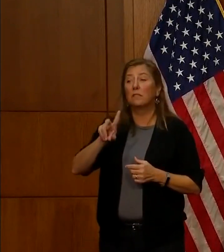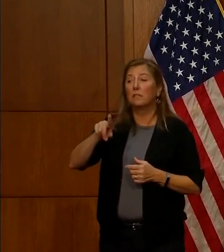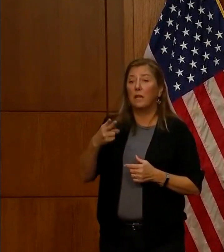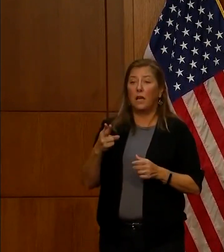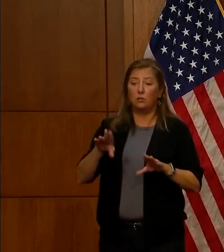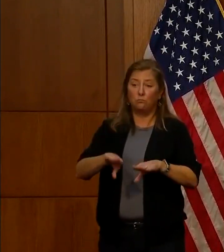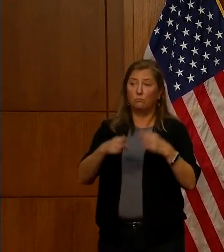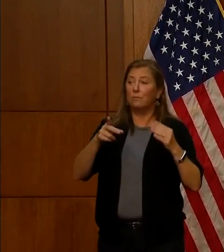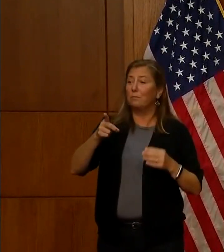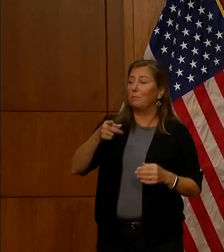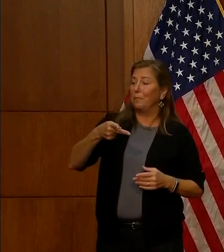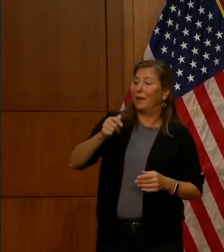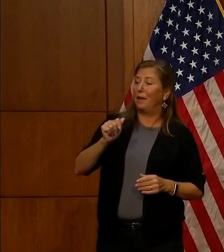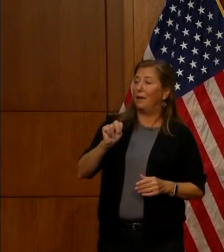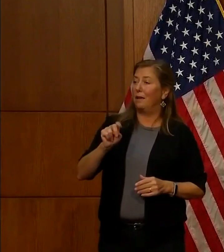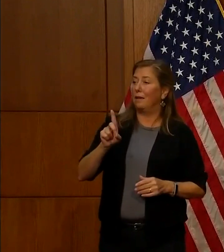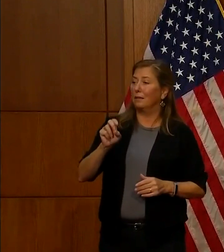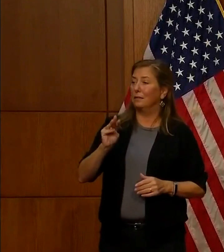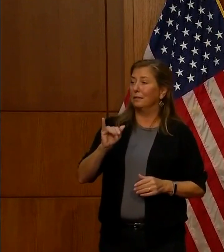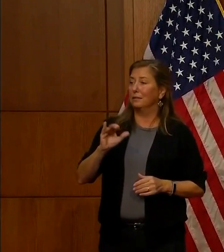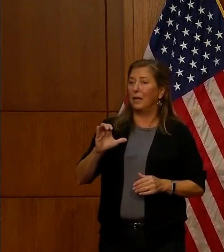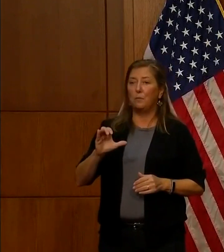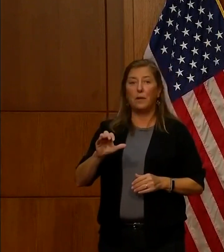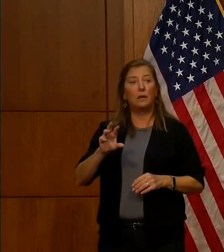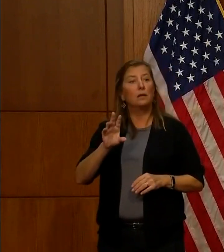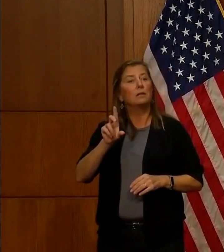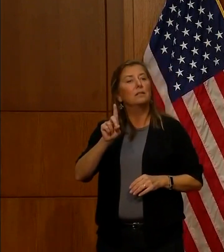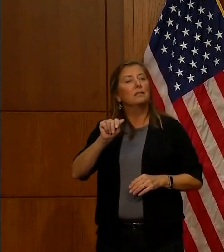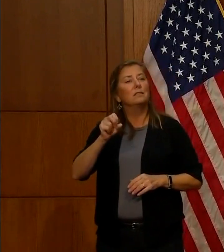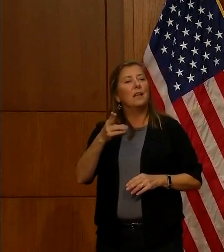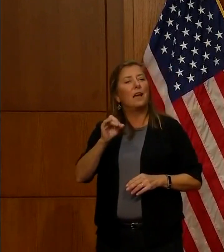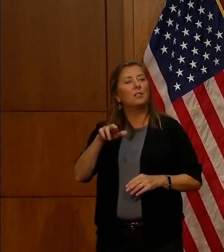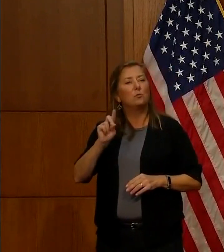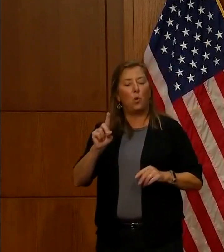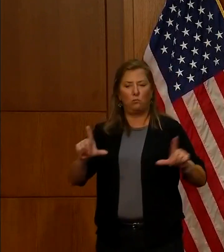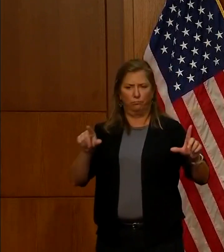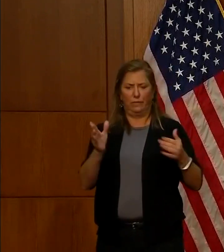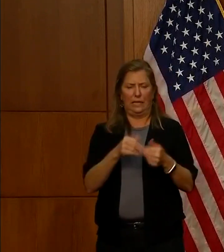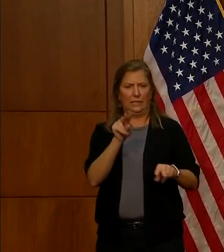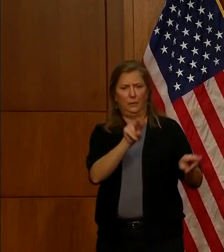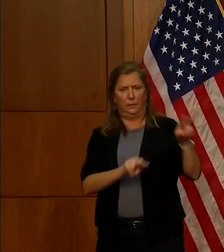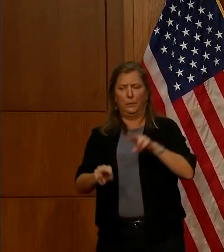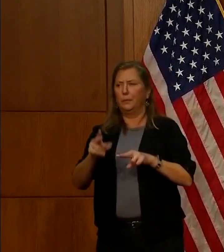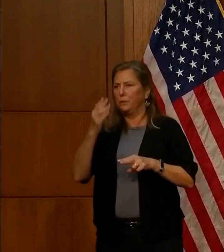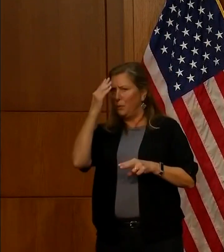OUR COMMUNITIES. RECENTLY THEY UNVEILED A PANDEMIC DASHBOARD